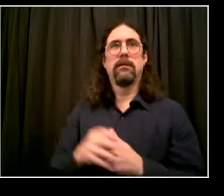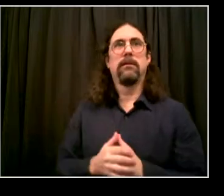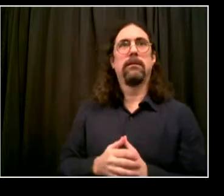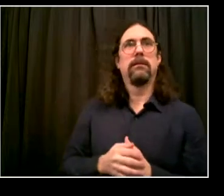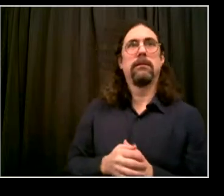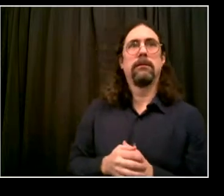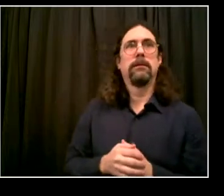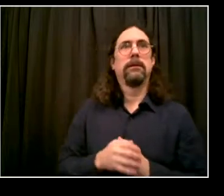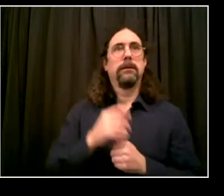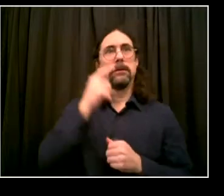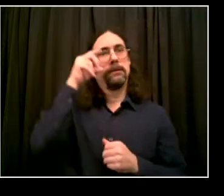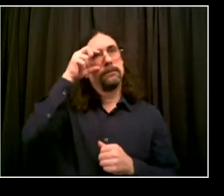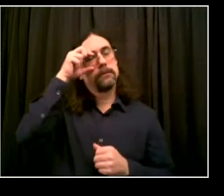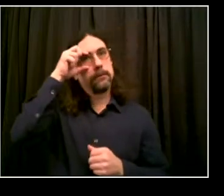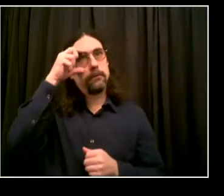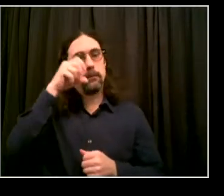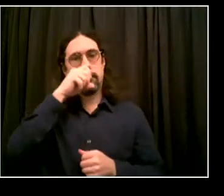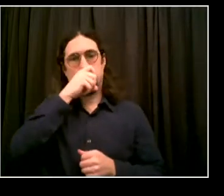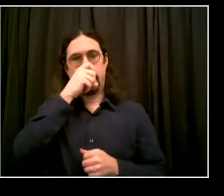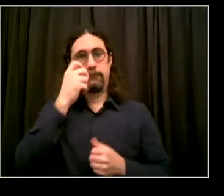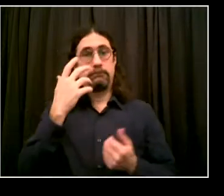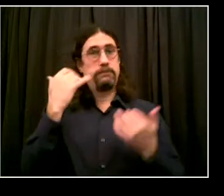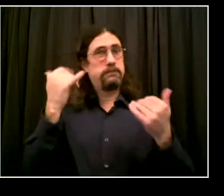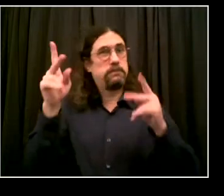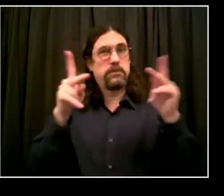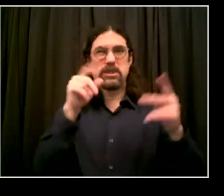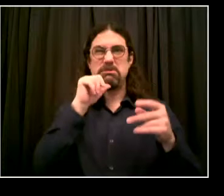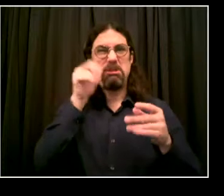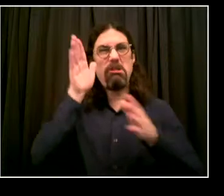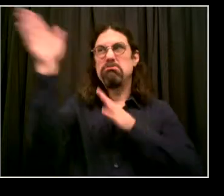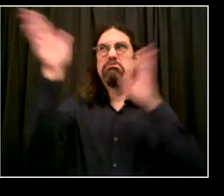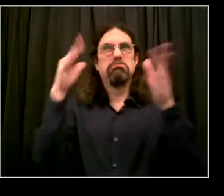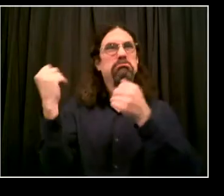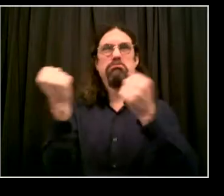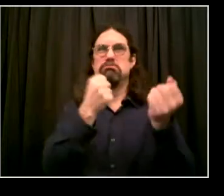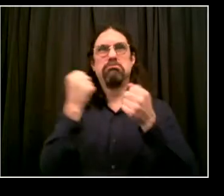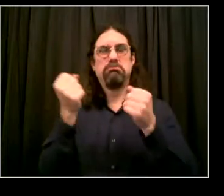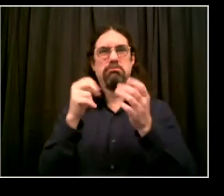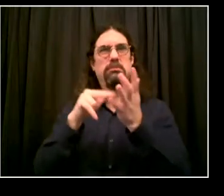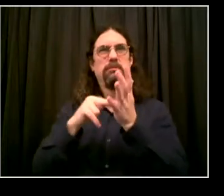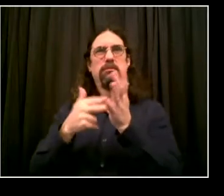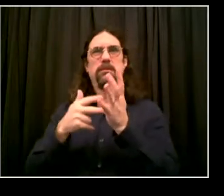STAYING MORE ATAT HOME AND DRIVING LESS AND FEWER